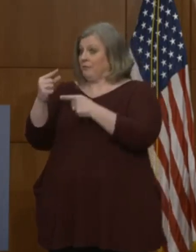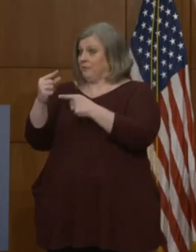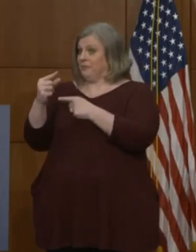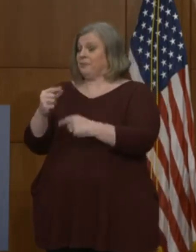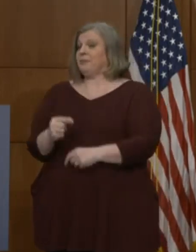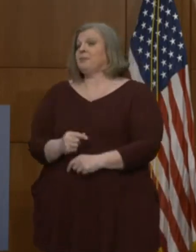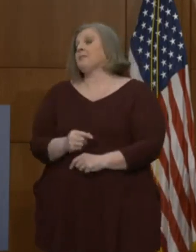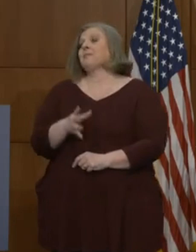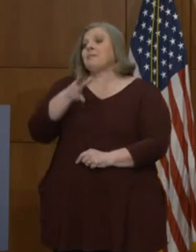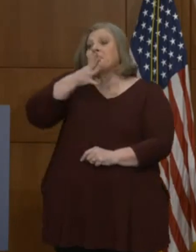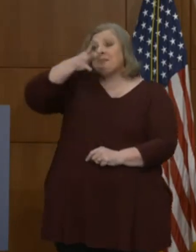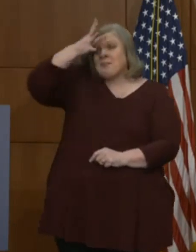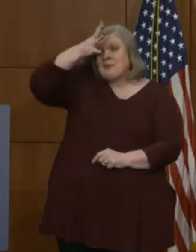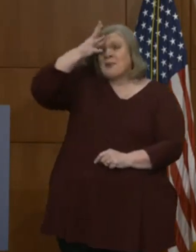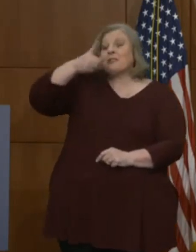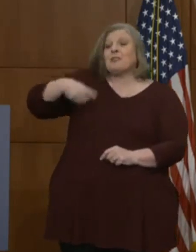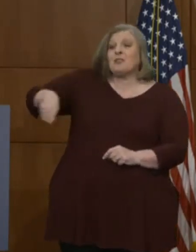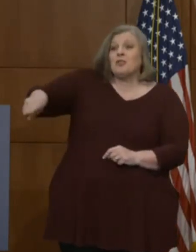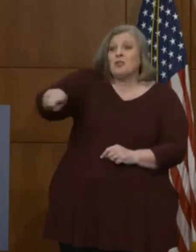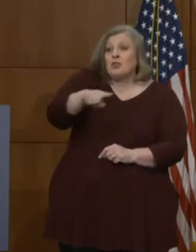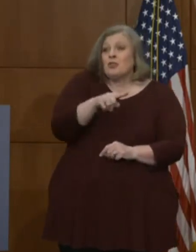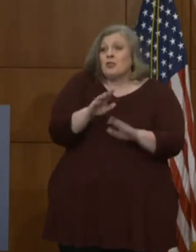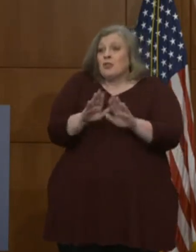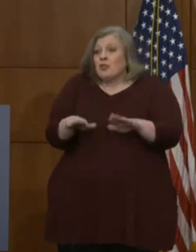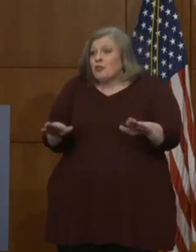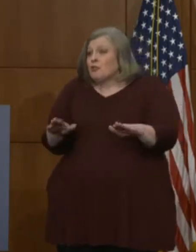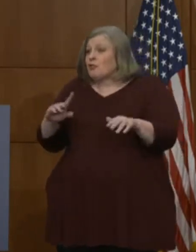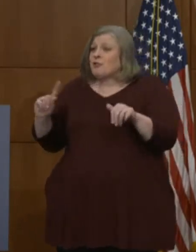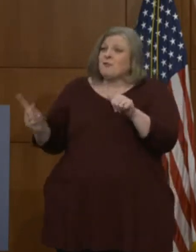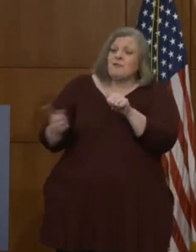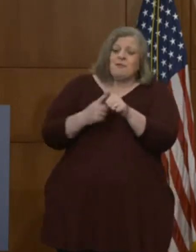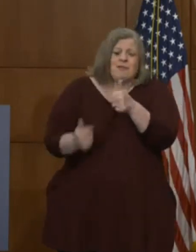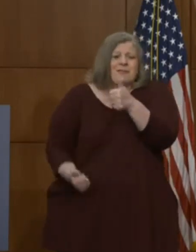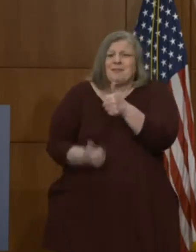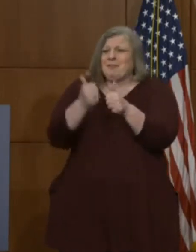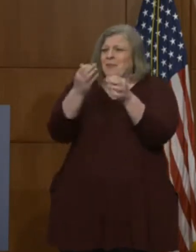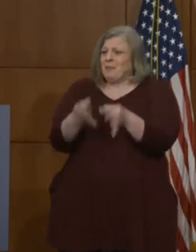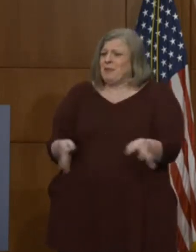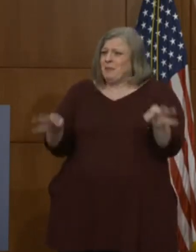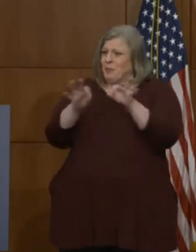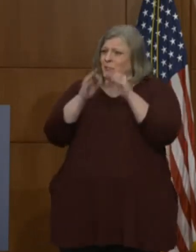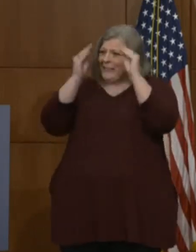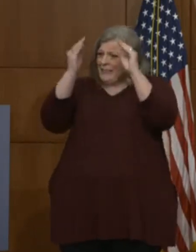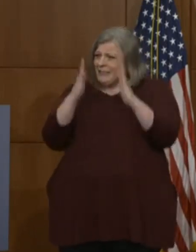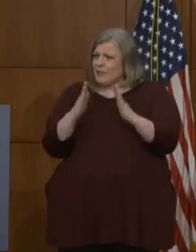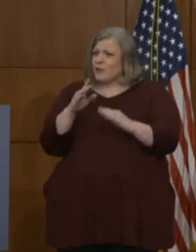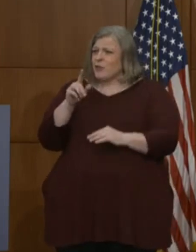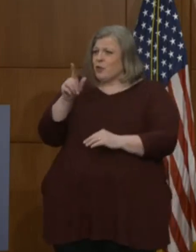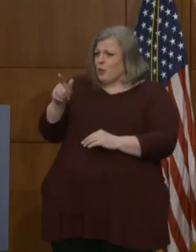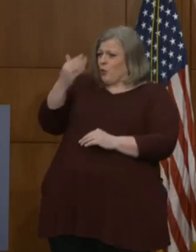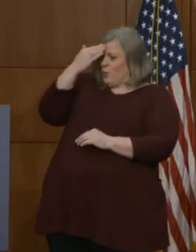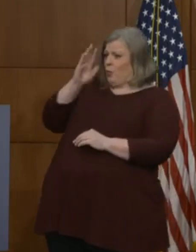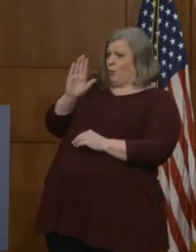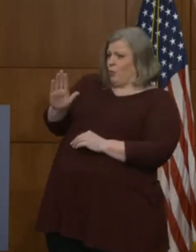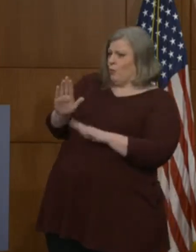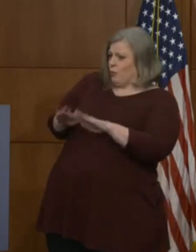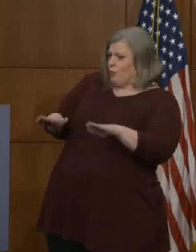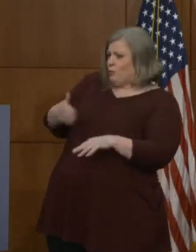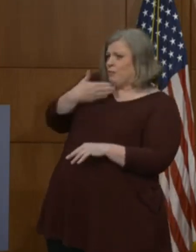VIRGINIA CHILD CARE .ORG. PARENTS YOU OUR CHILD’S FIRST PARENTS YOU OUR CHILD’S FIRST AND MOST IMPORTANT TEACHER. YOU AND MOST IMPORTANT TEACHER. YOU KNOW YOUR CHILDREN BEST AND WE